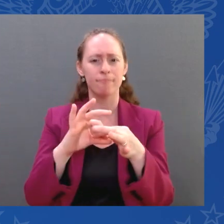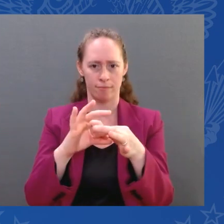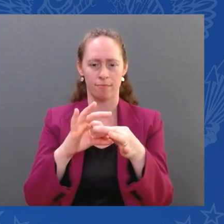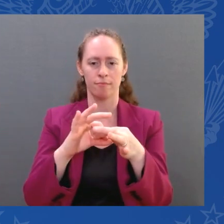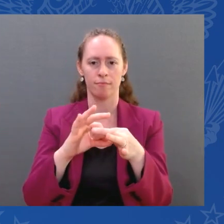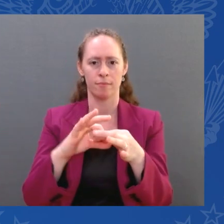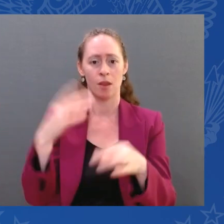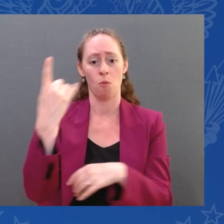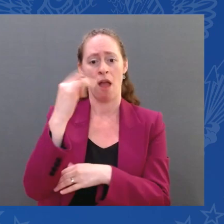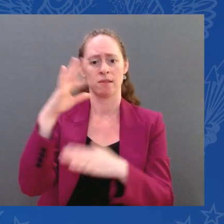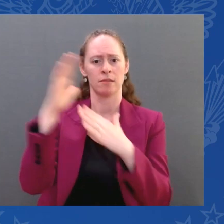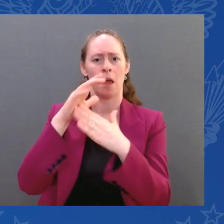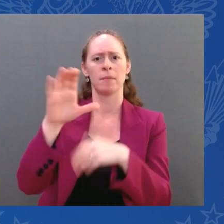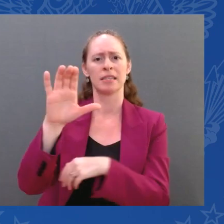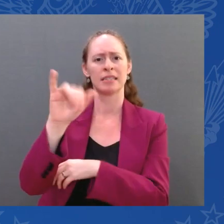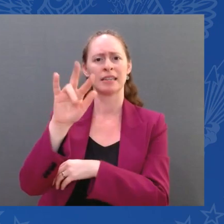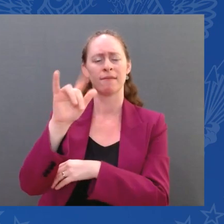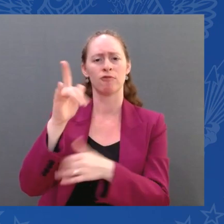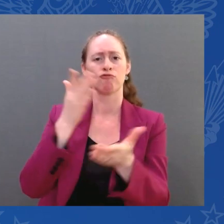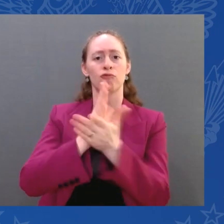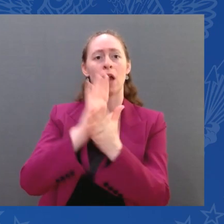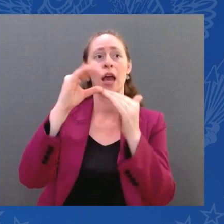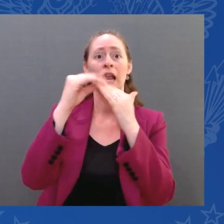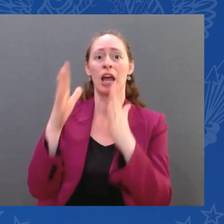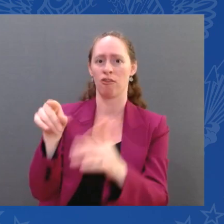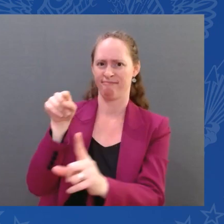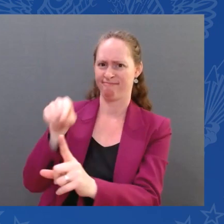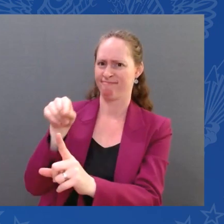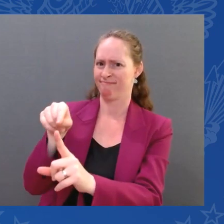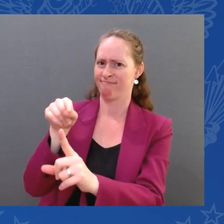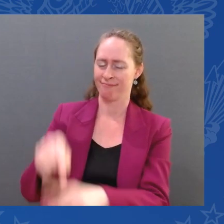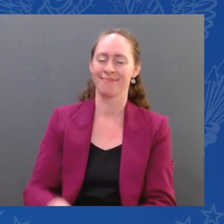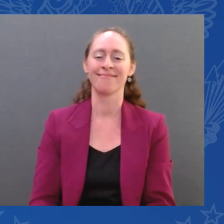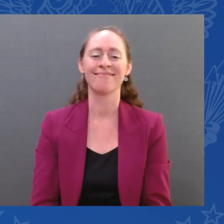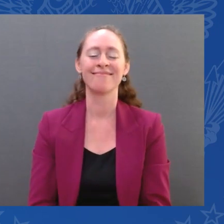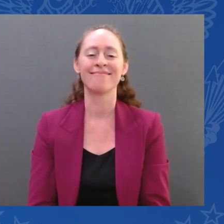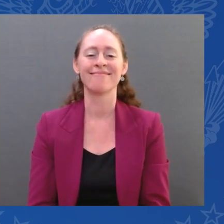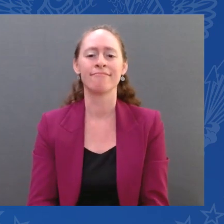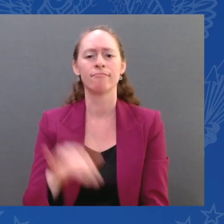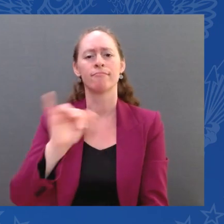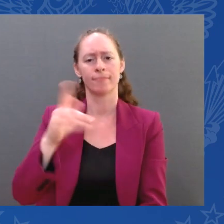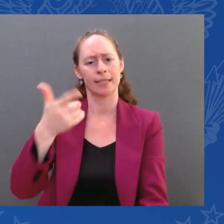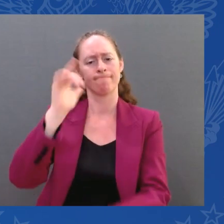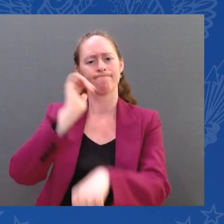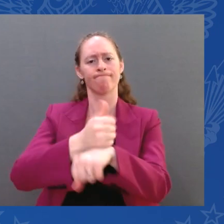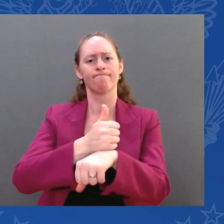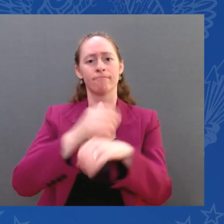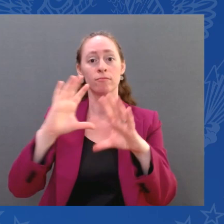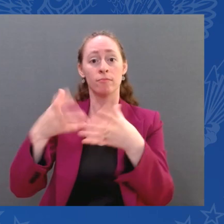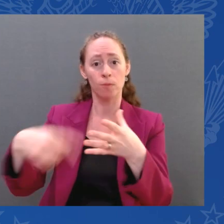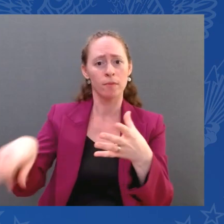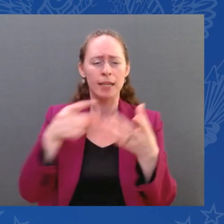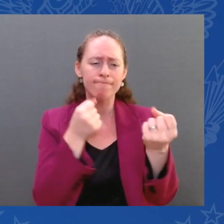Over 30 years, he has forged and measurable progress on voting rights, education and more to deliver the promise of America